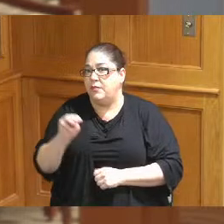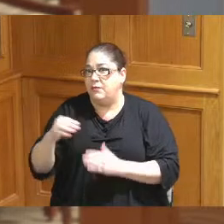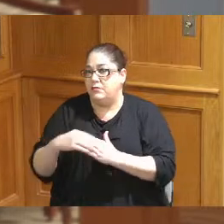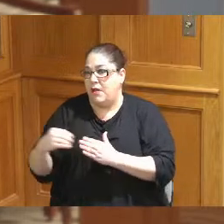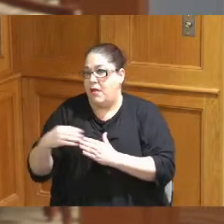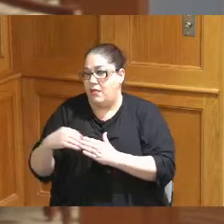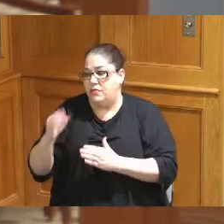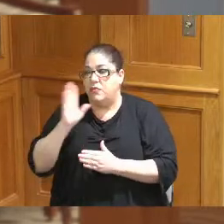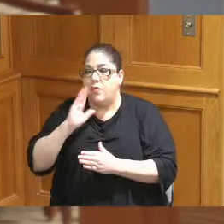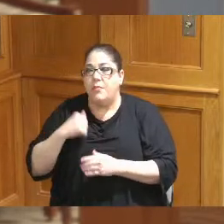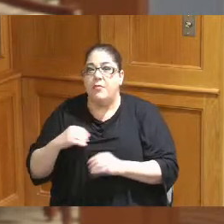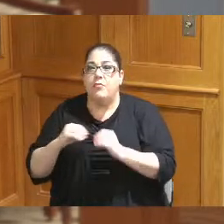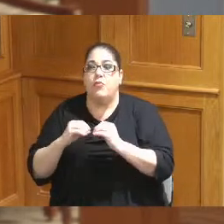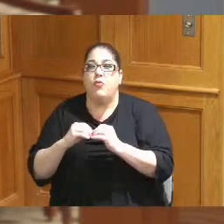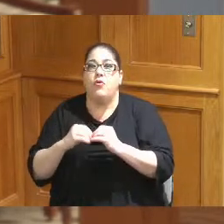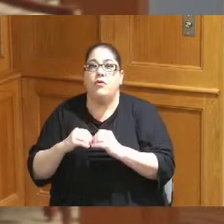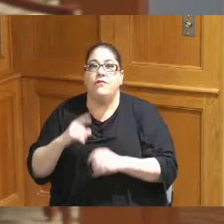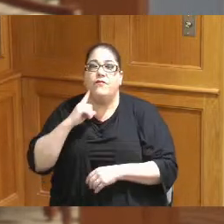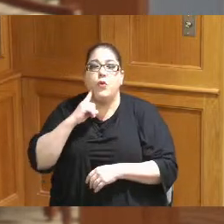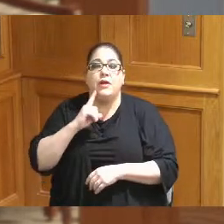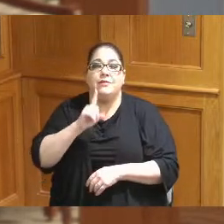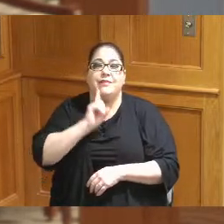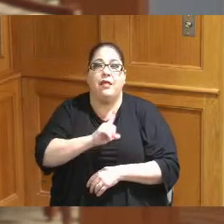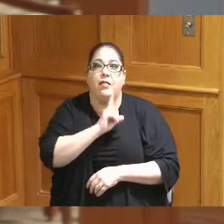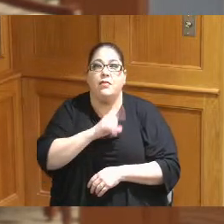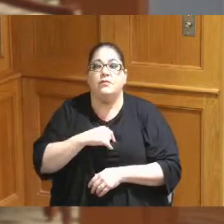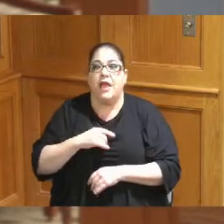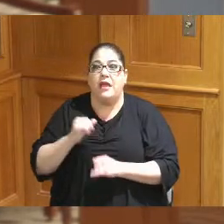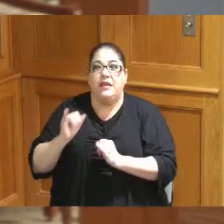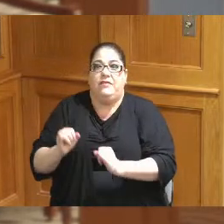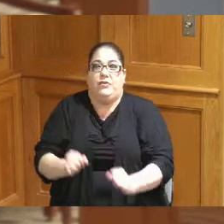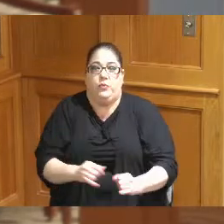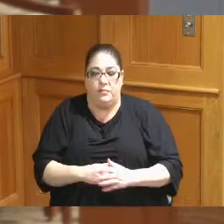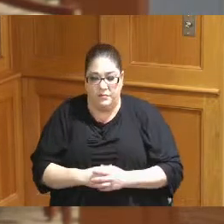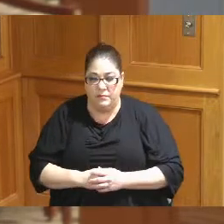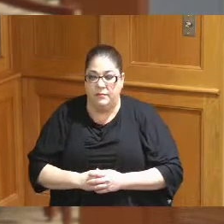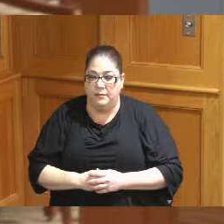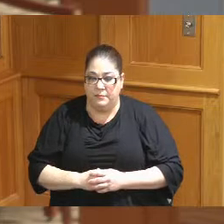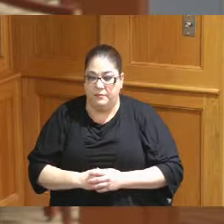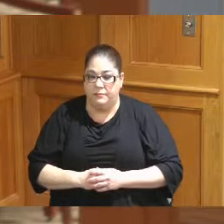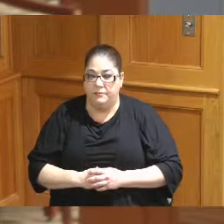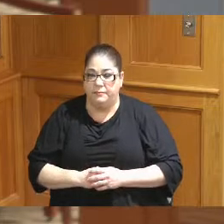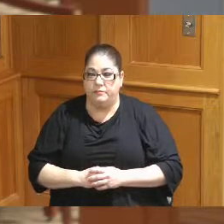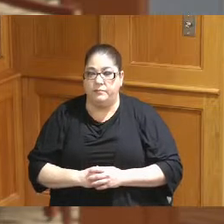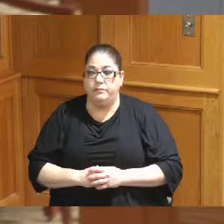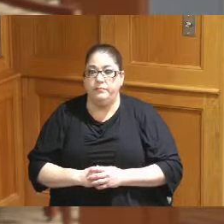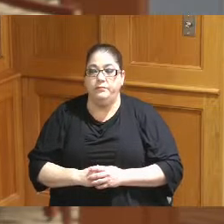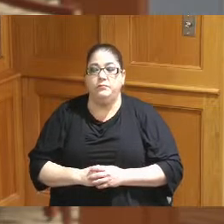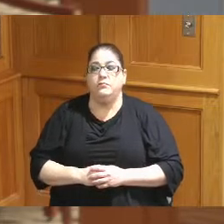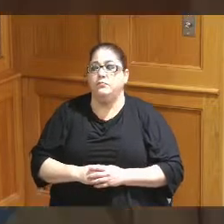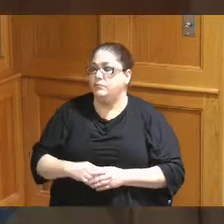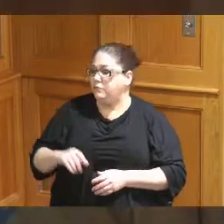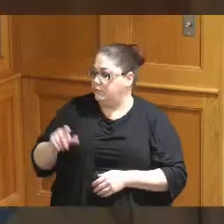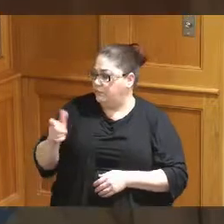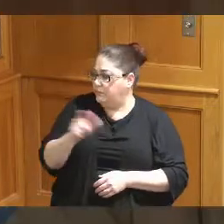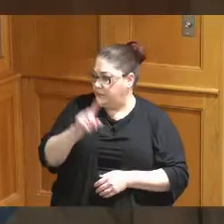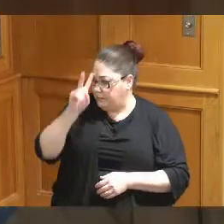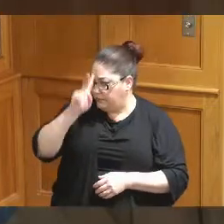focused more on single individuals so and just to follow up on that then so and I think we're all